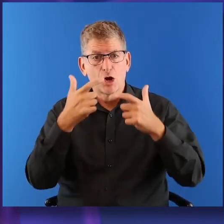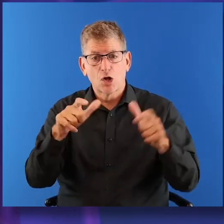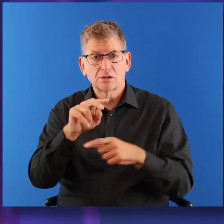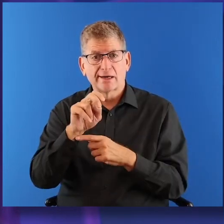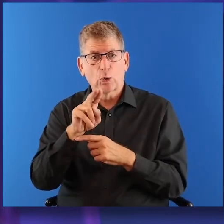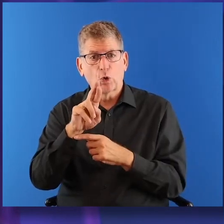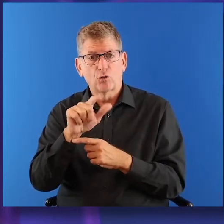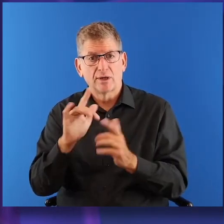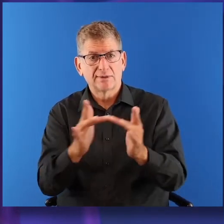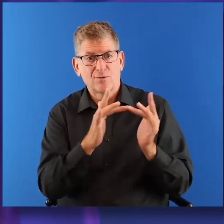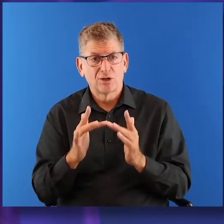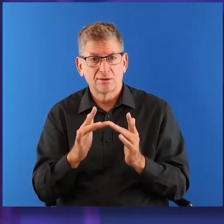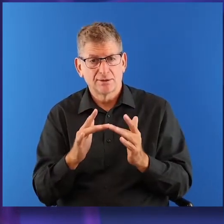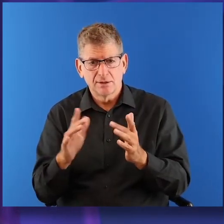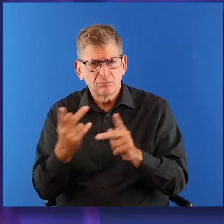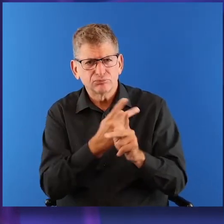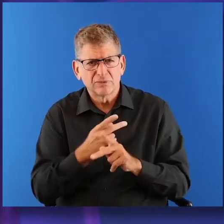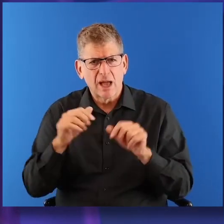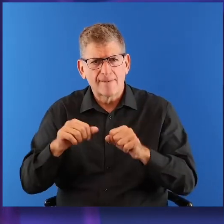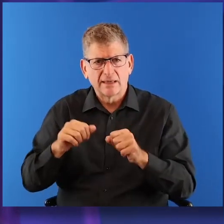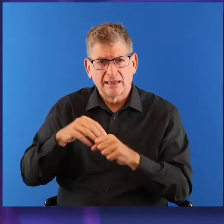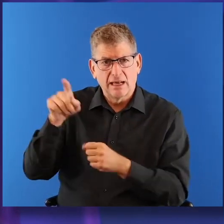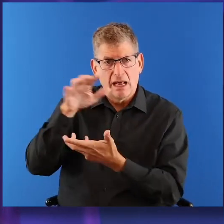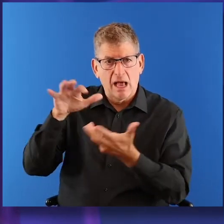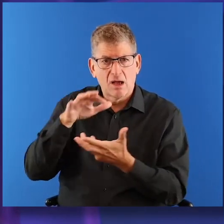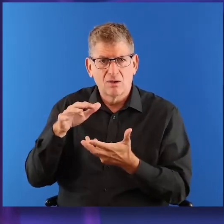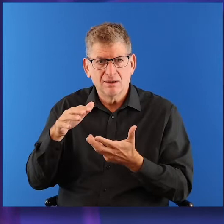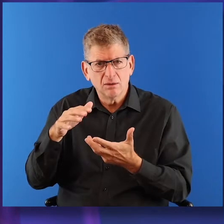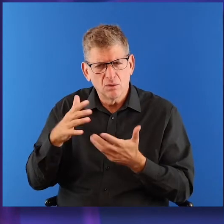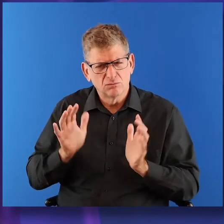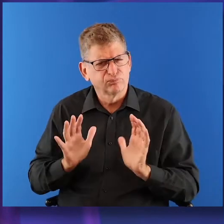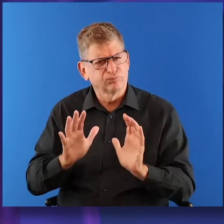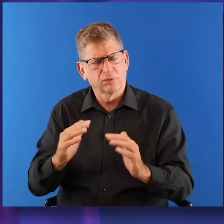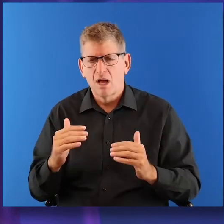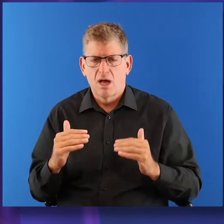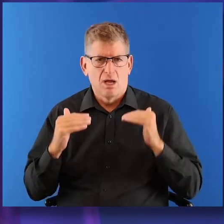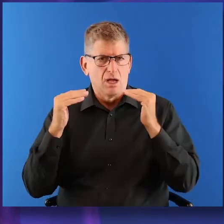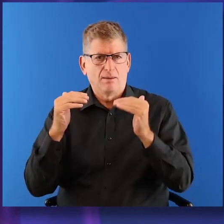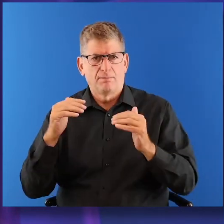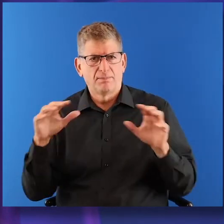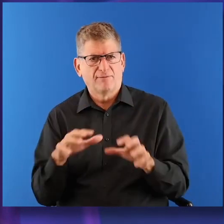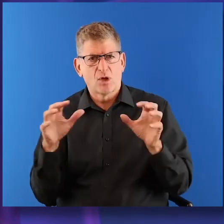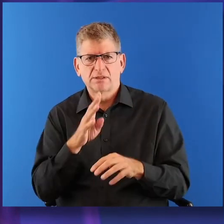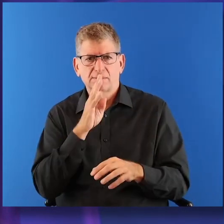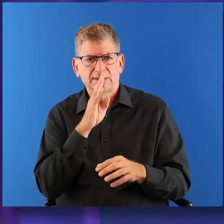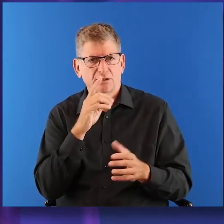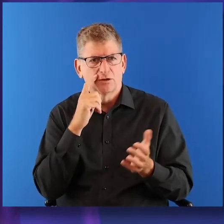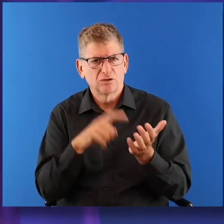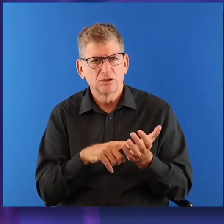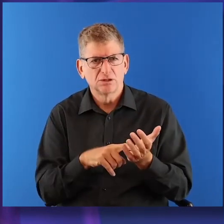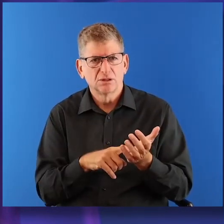We're all driving highly-performance speech recognition, but something else happened along the way. We weren't smart enough to